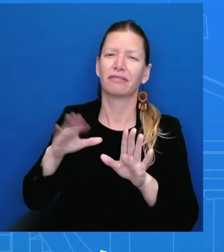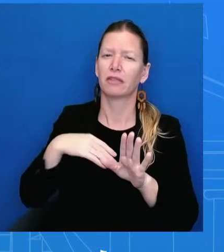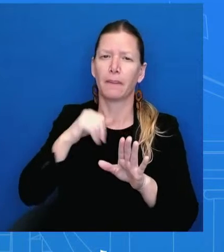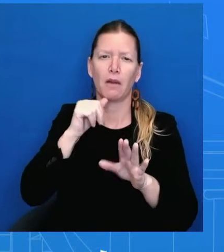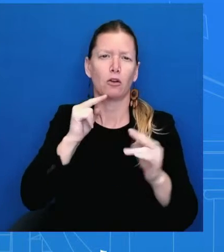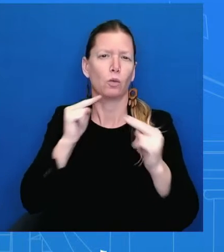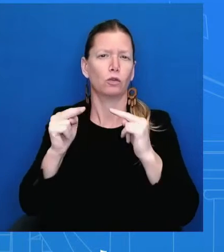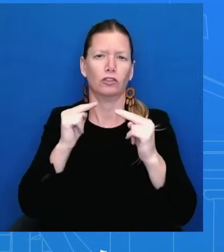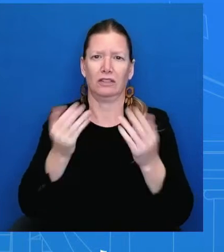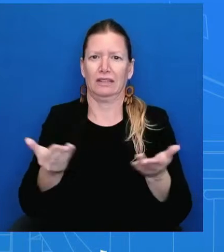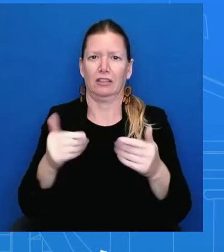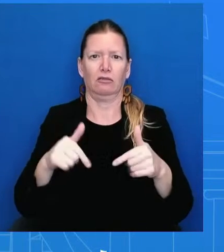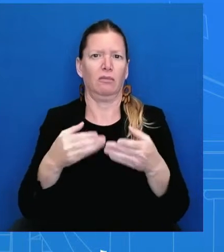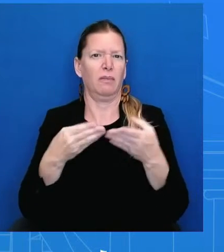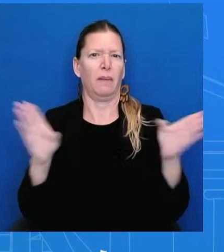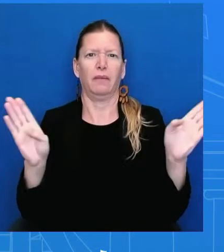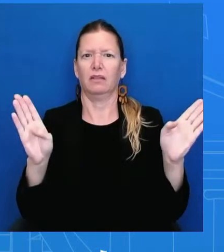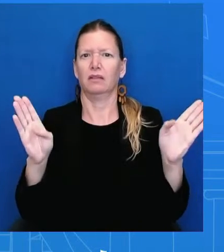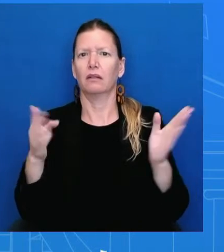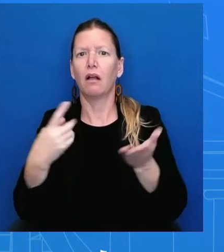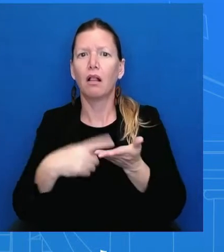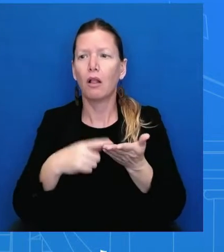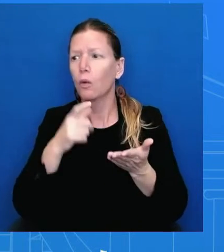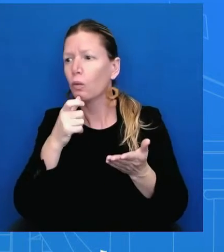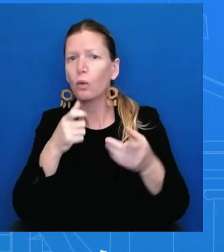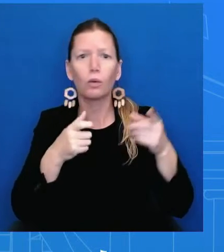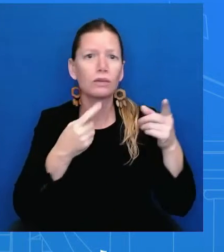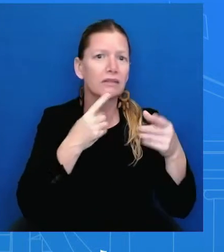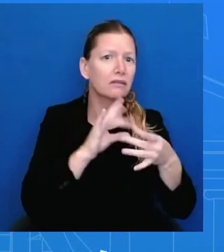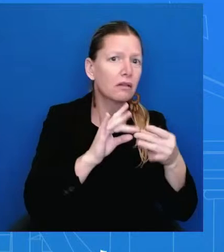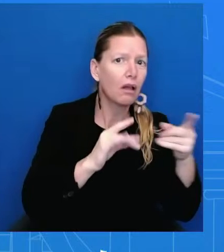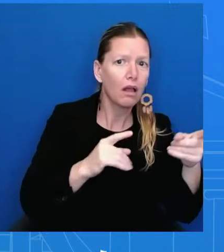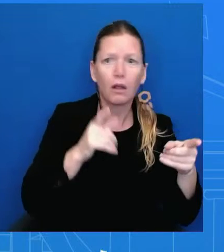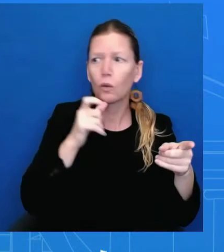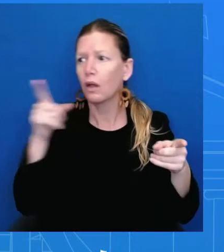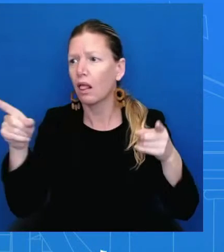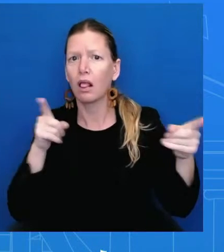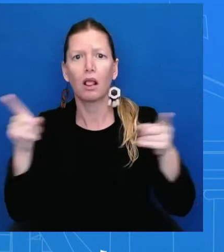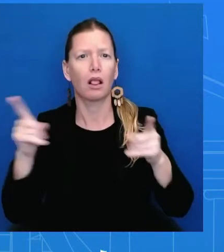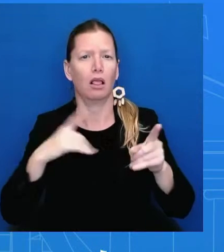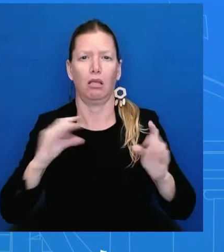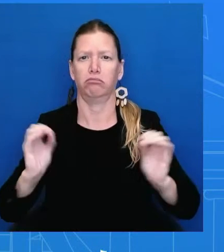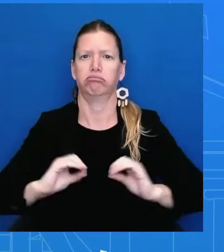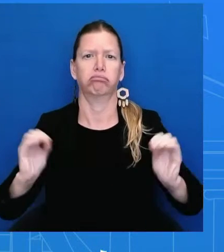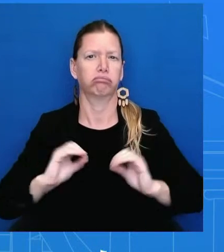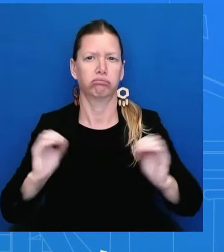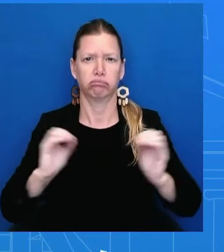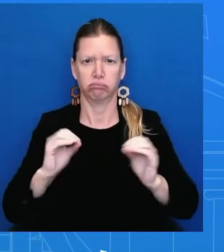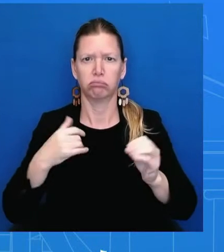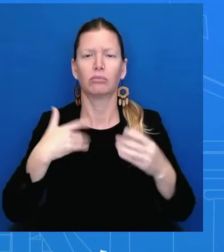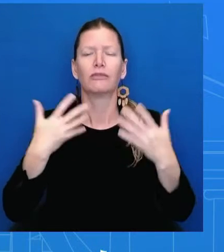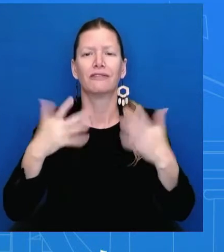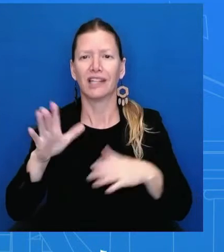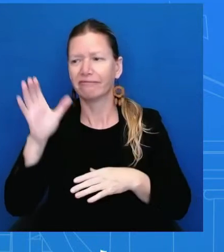we've seen both sides come out with some public statements with respect to the text. The last thing I'm going to do is -- is get into bartering here.